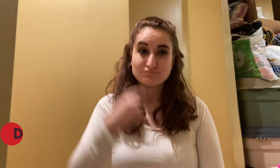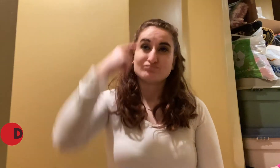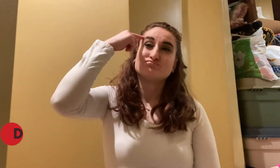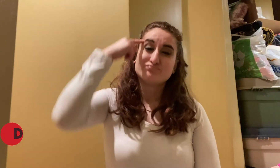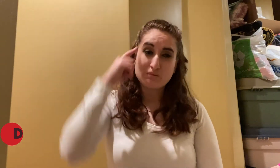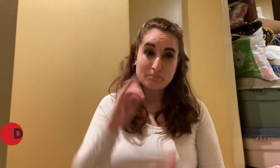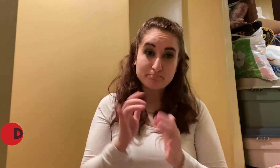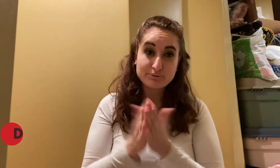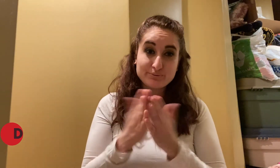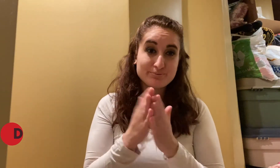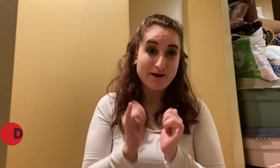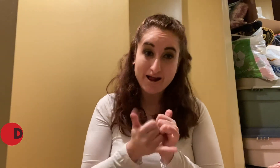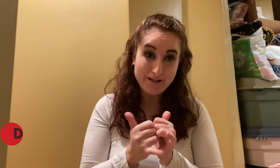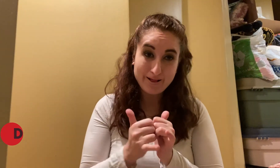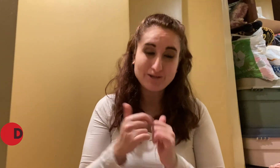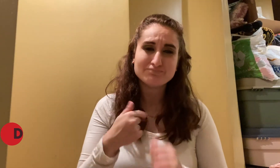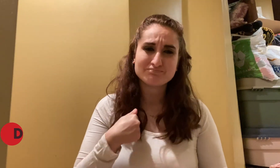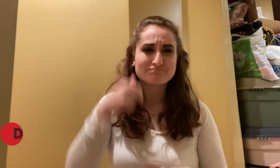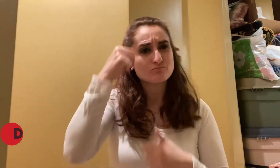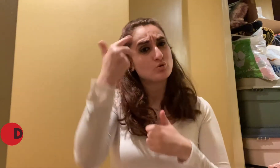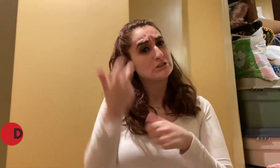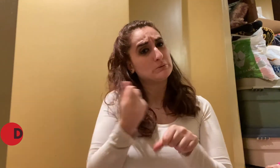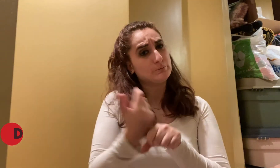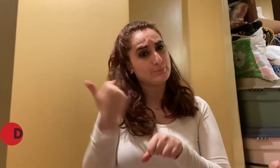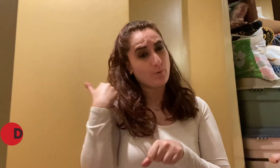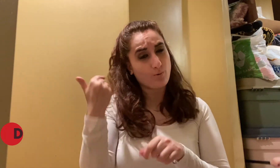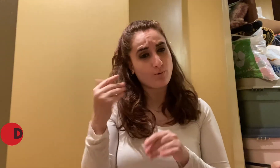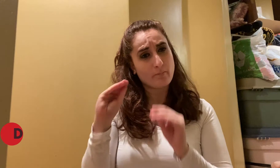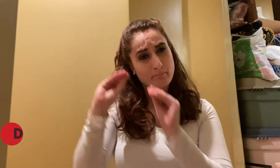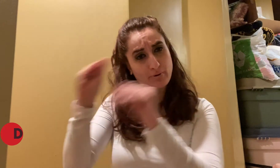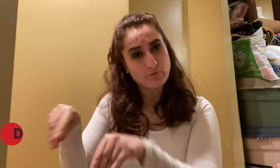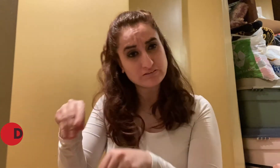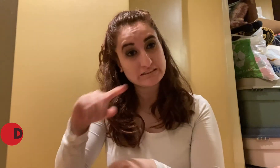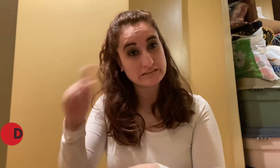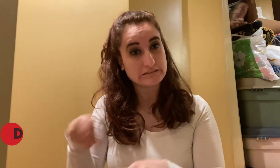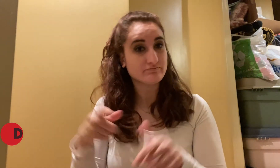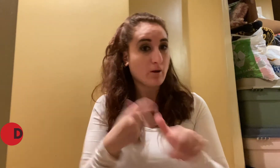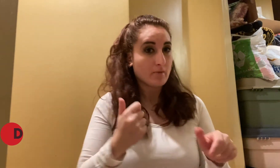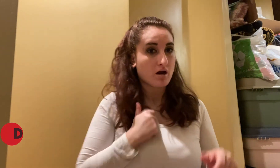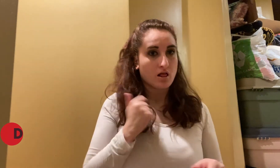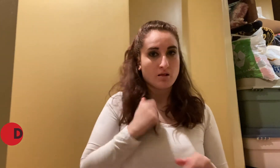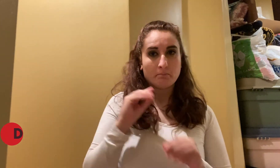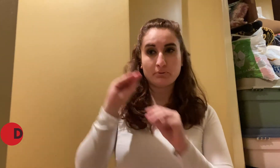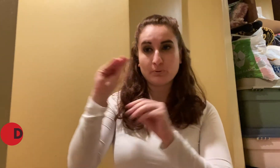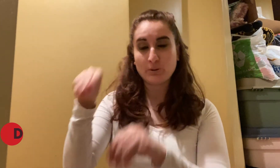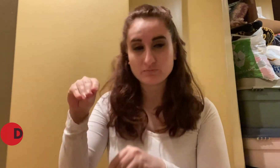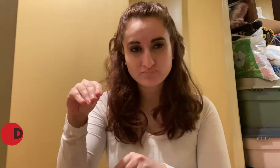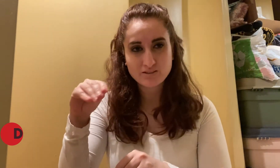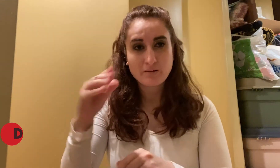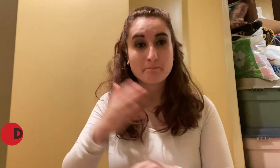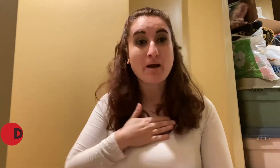[Avril]: What made me think of writing the book... about three years ago I moved to Texas from Canada.